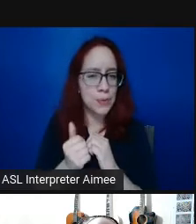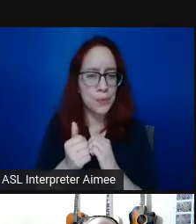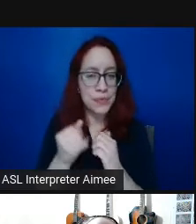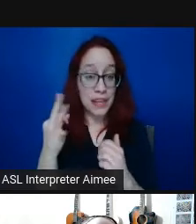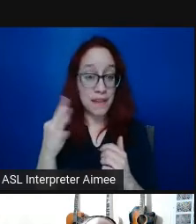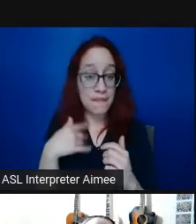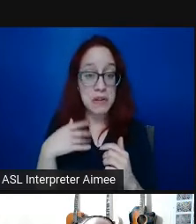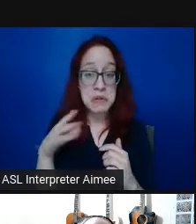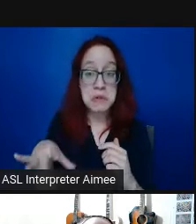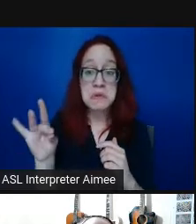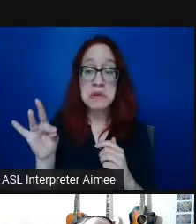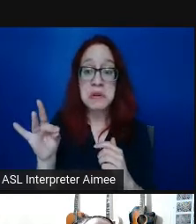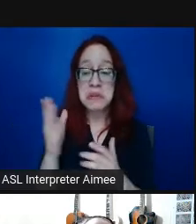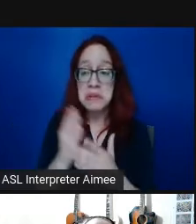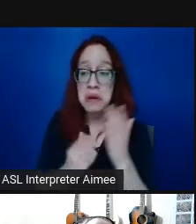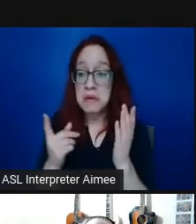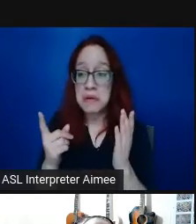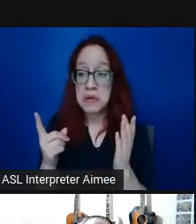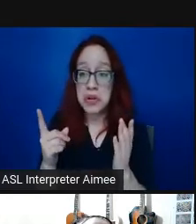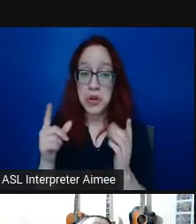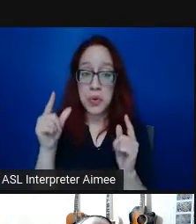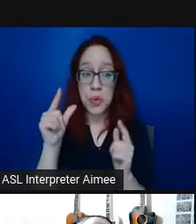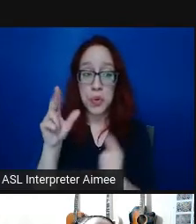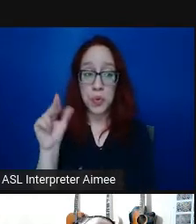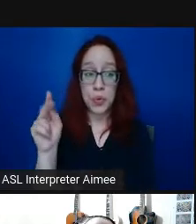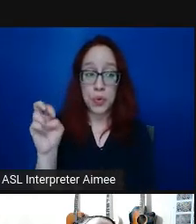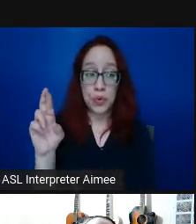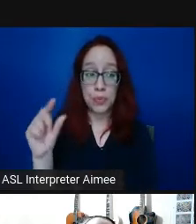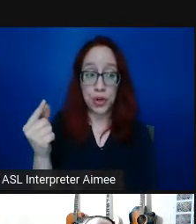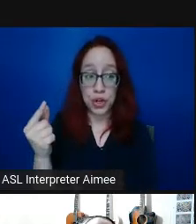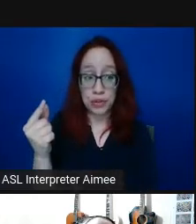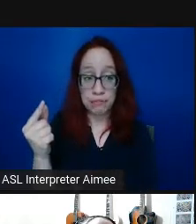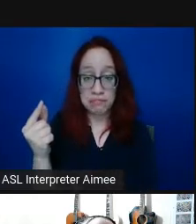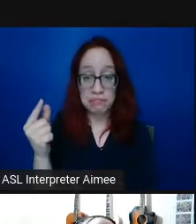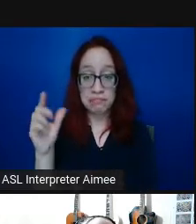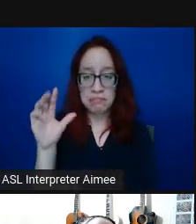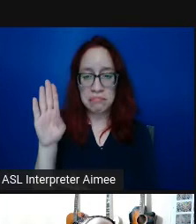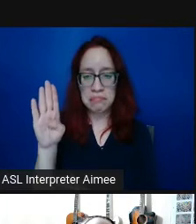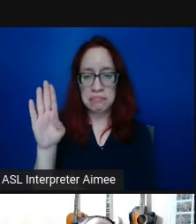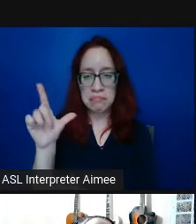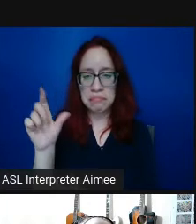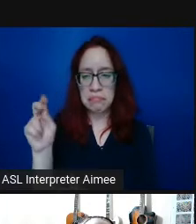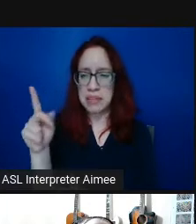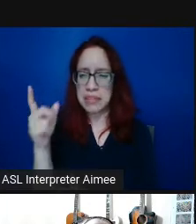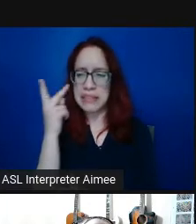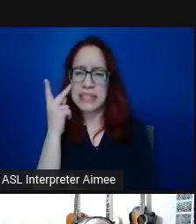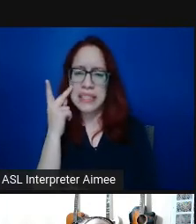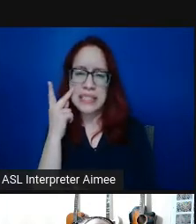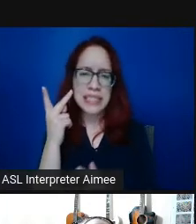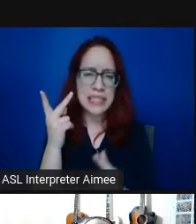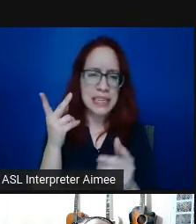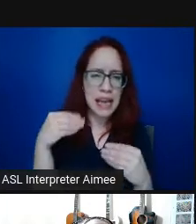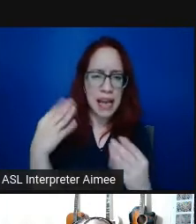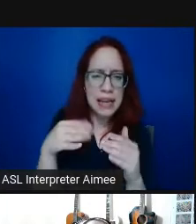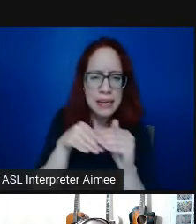some of the Gutenberg blocks and actually saw what accessible delivery that enabled.